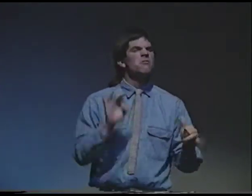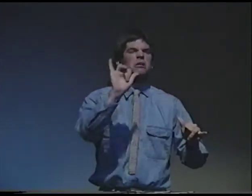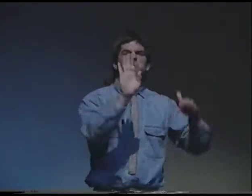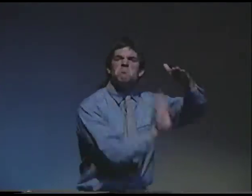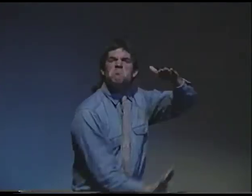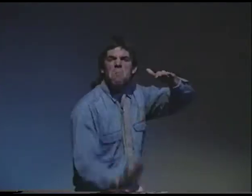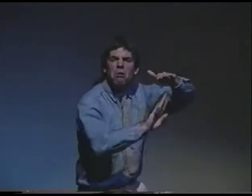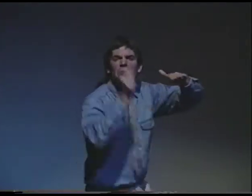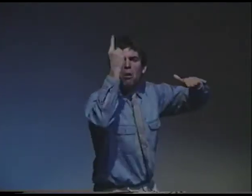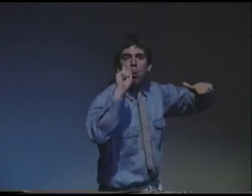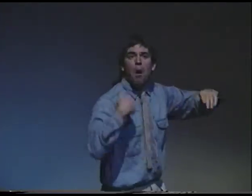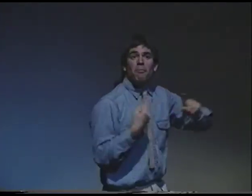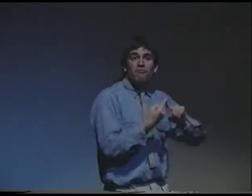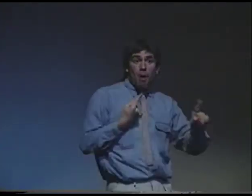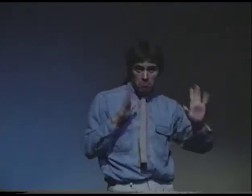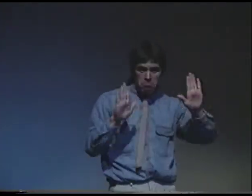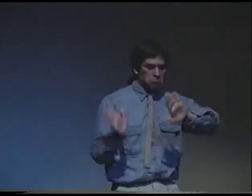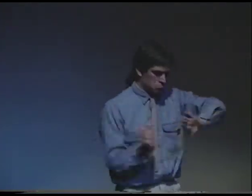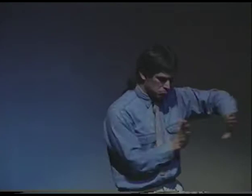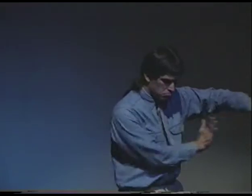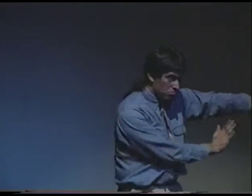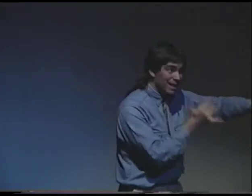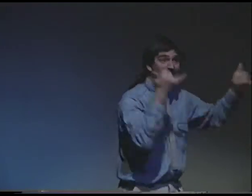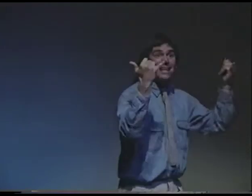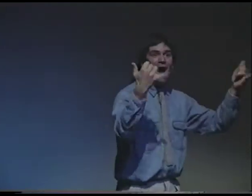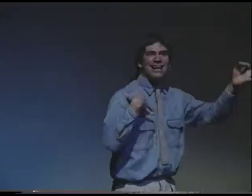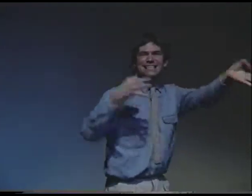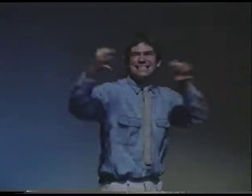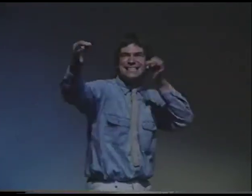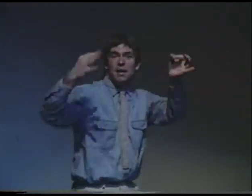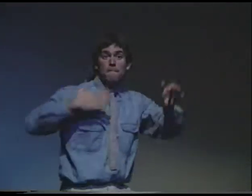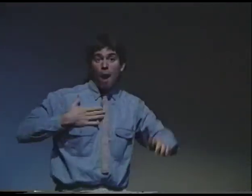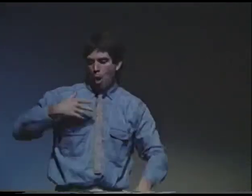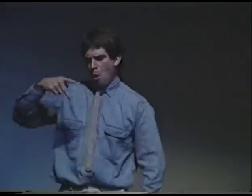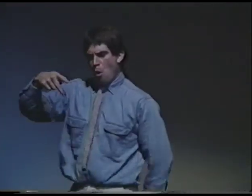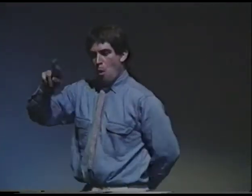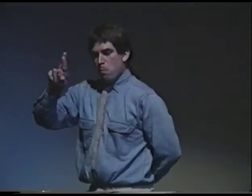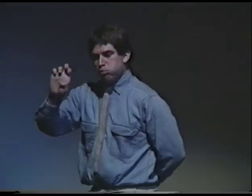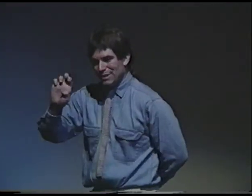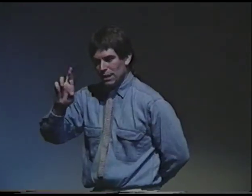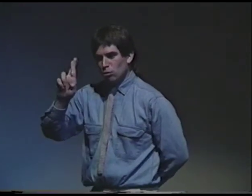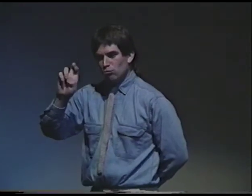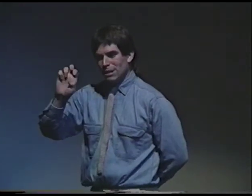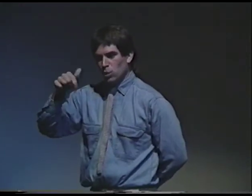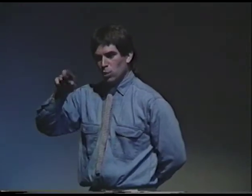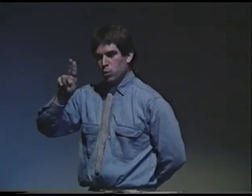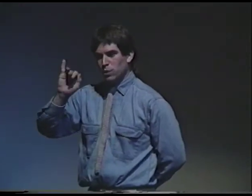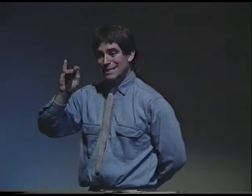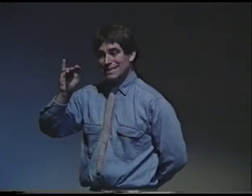We're traveling a little bit, and we're starting that now. Now, that I've finished that, I'll